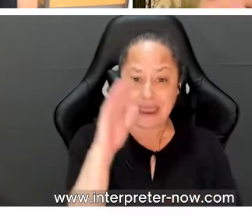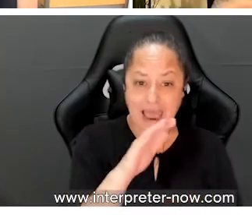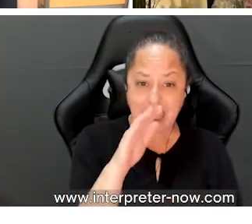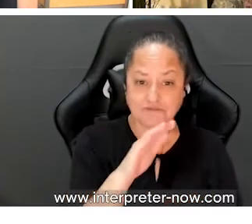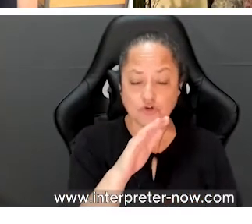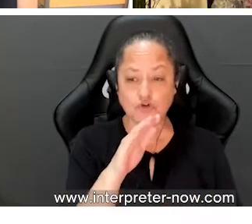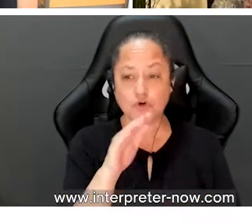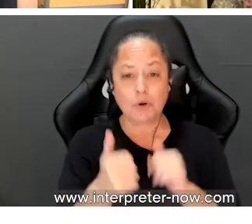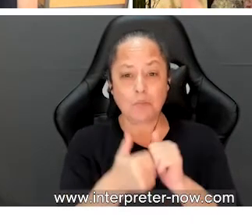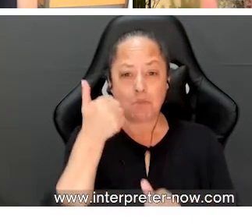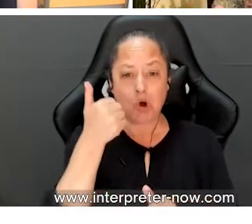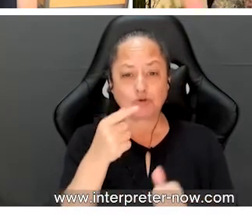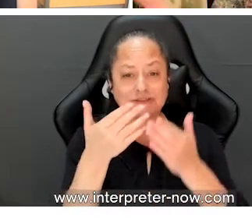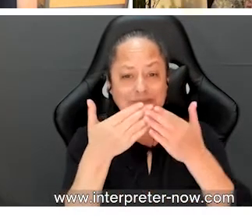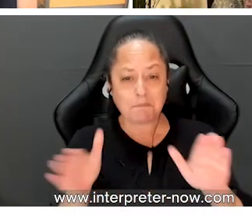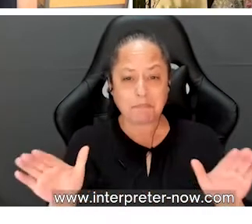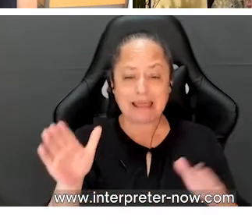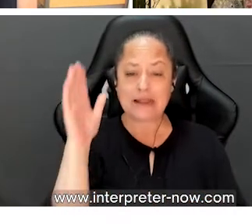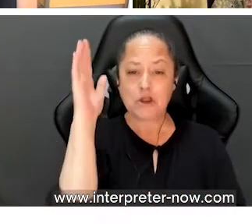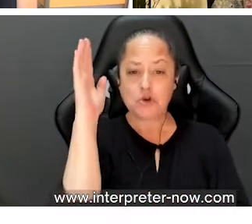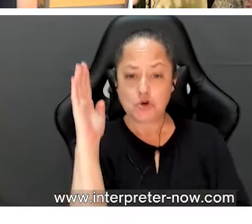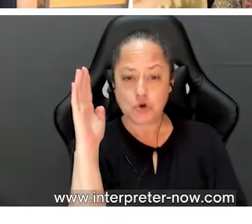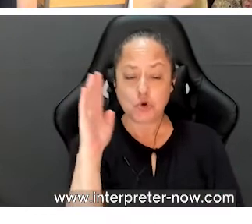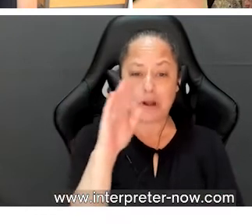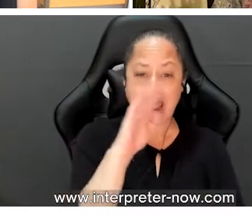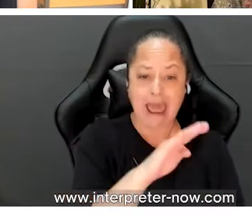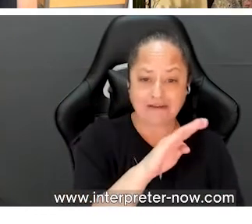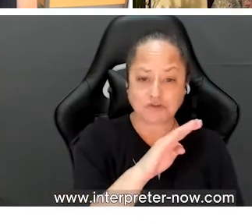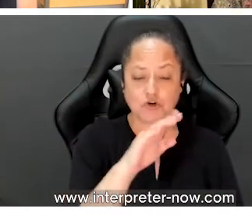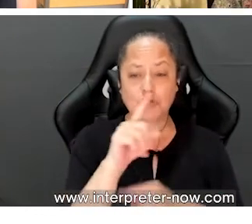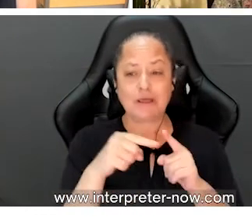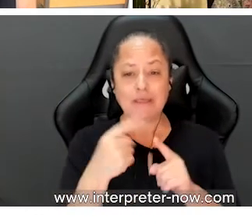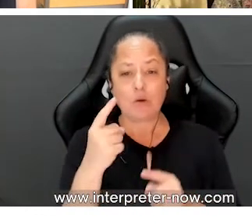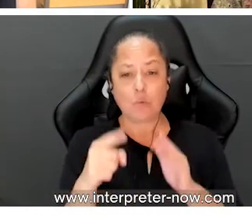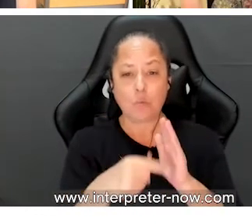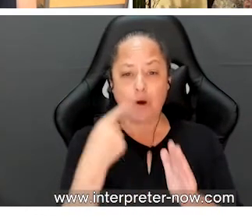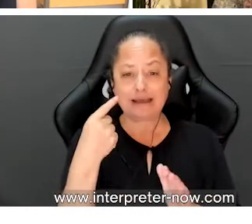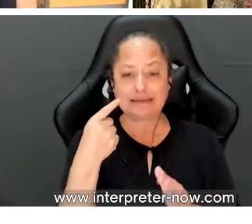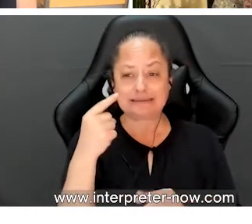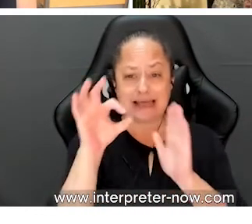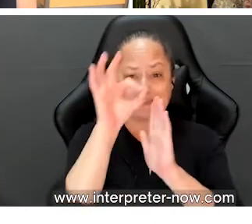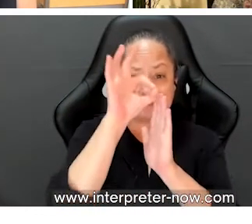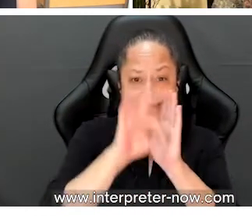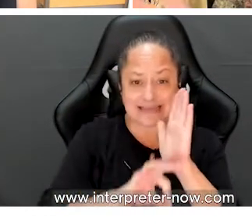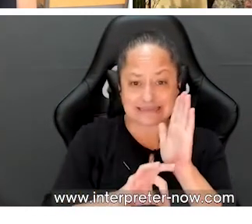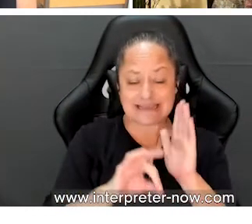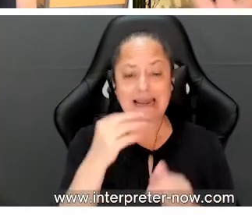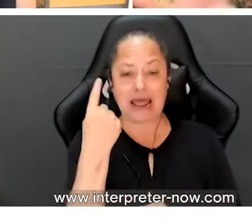Most of the time, they will split them up like noon and afternoon, and then one at sunset and then one at night.